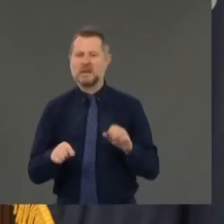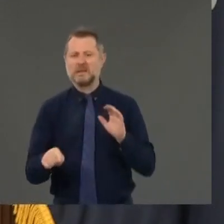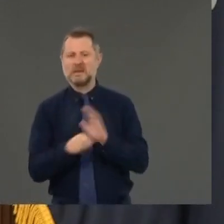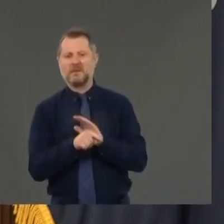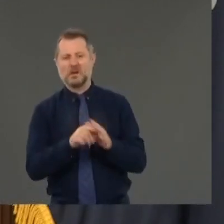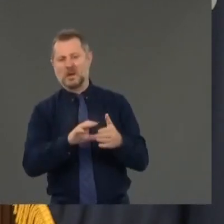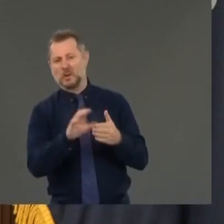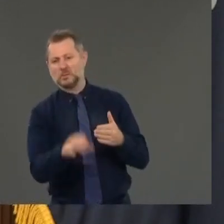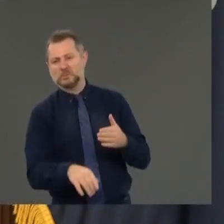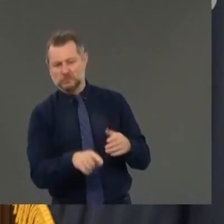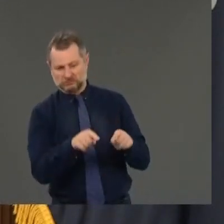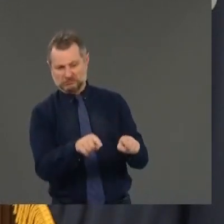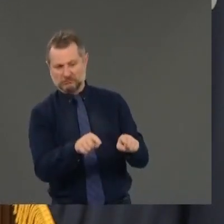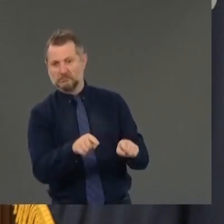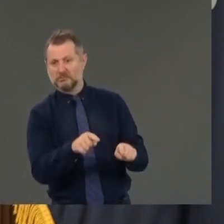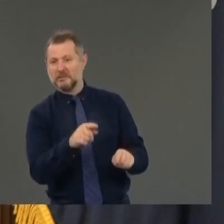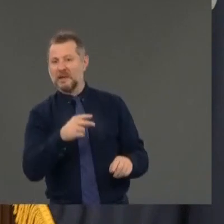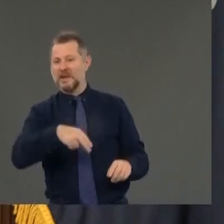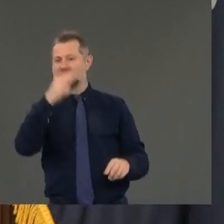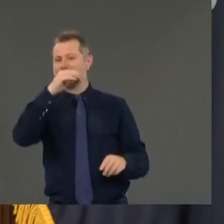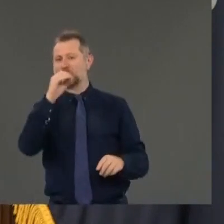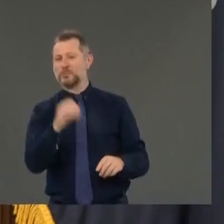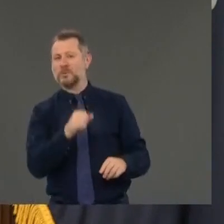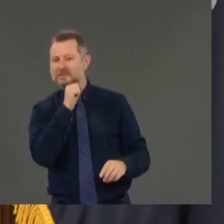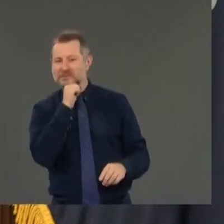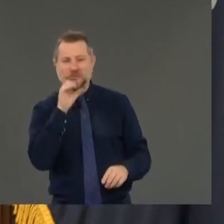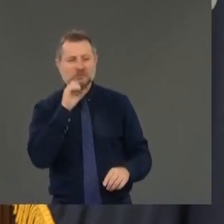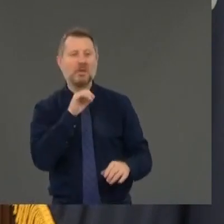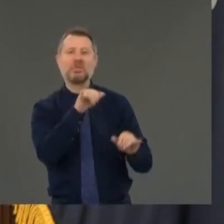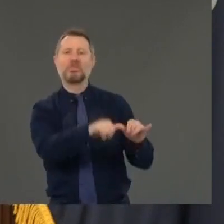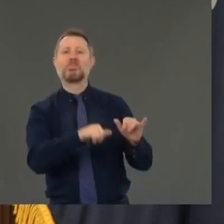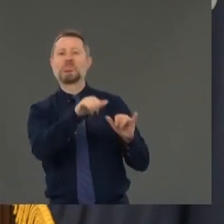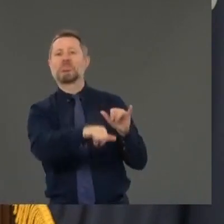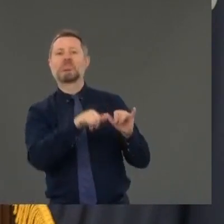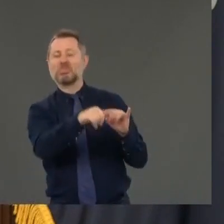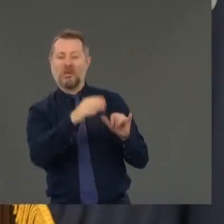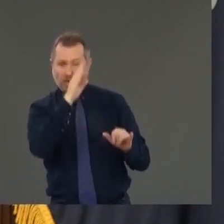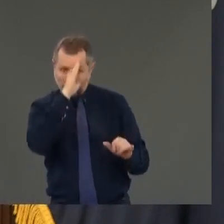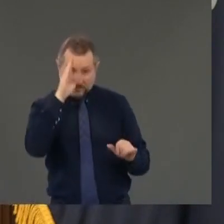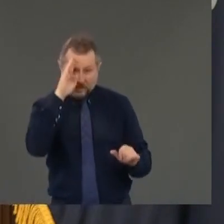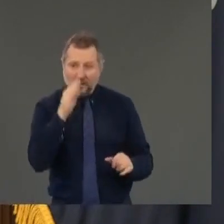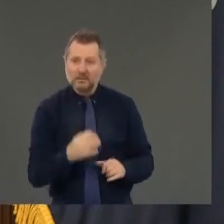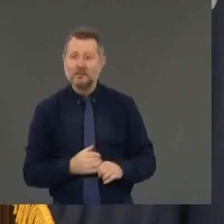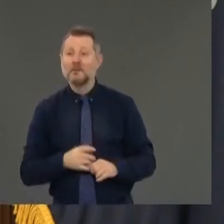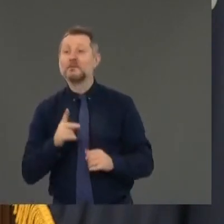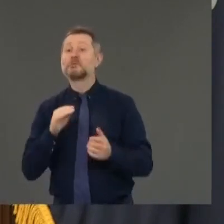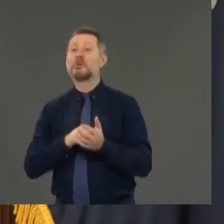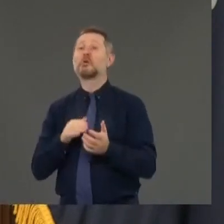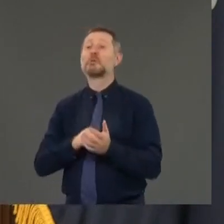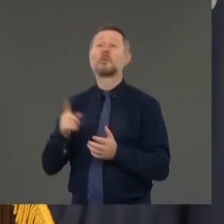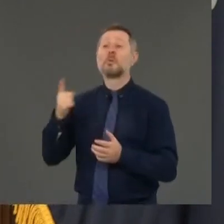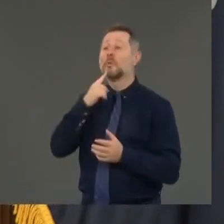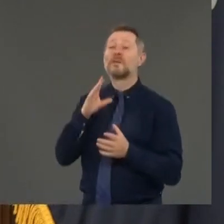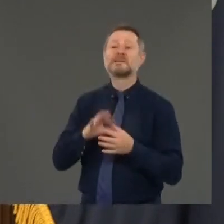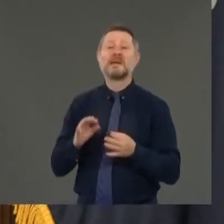SEPTEMBERABLE BECAUSE THE LIKELIHOOD OF NEGATIVE CONSEQUENCES TO THEM IS MUCH